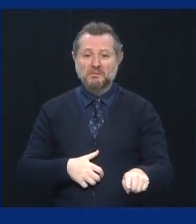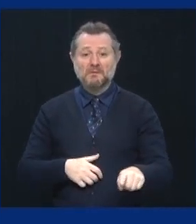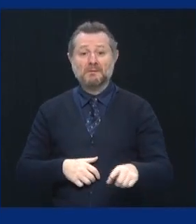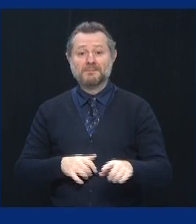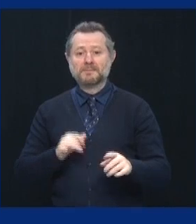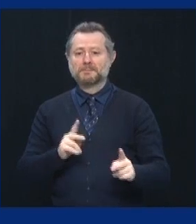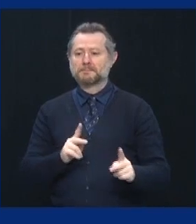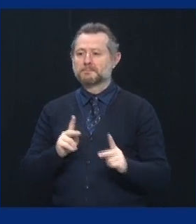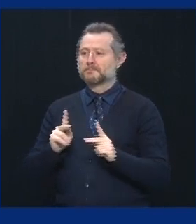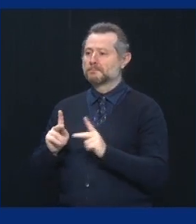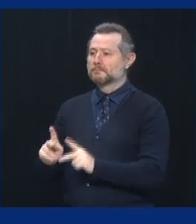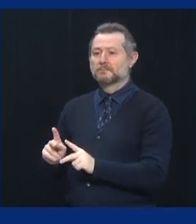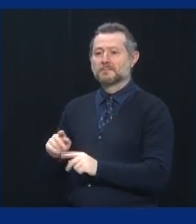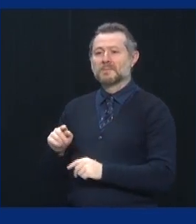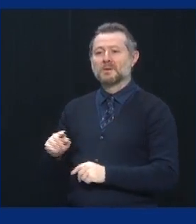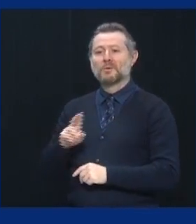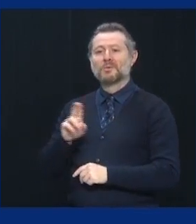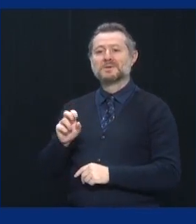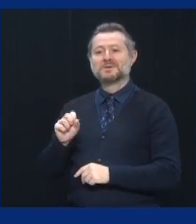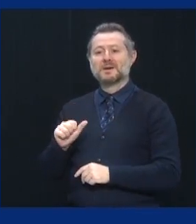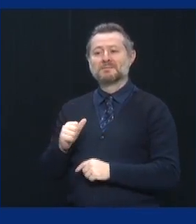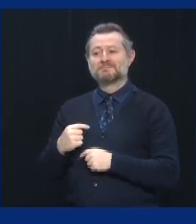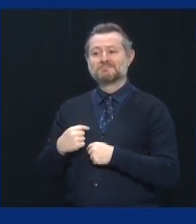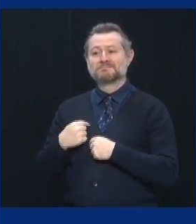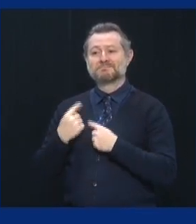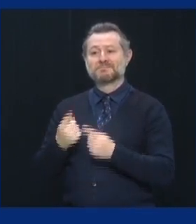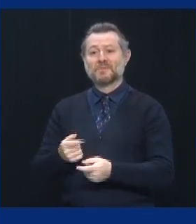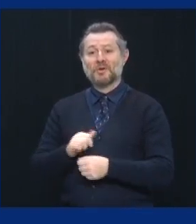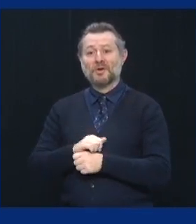LOW TIDE, YOU SEE ALL THE